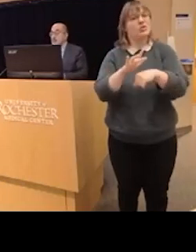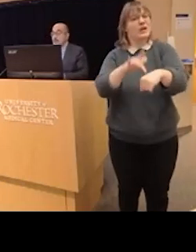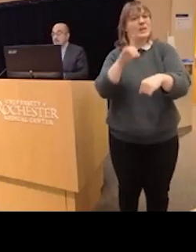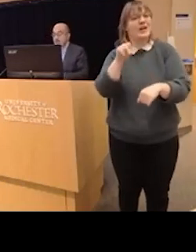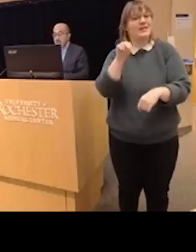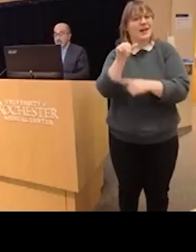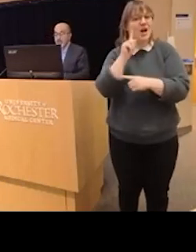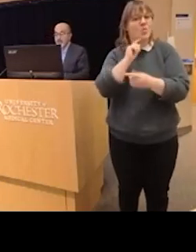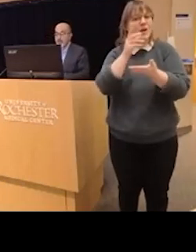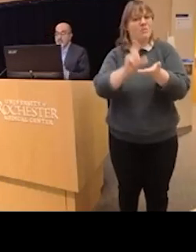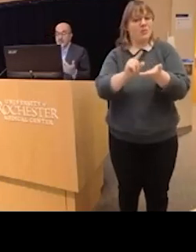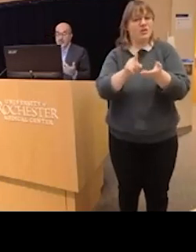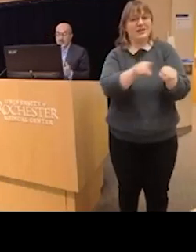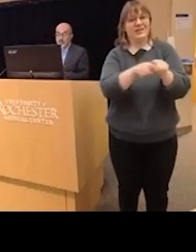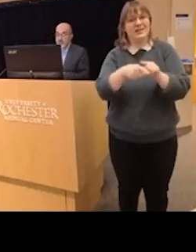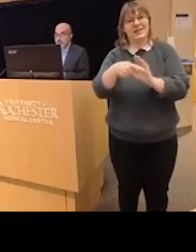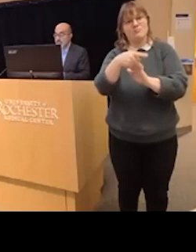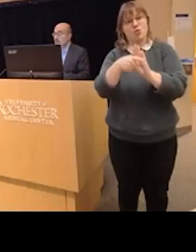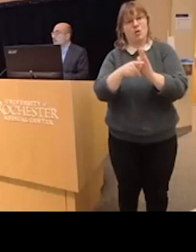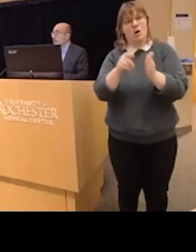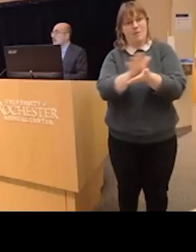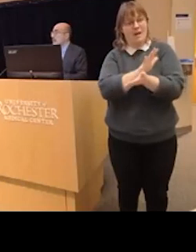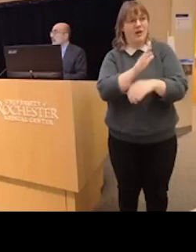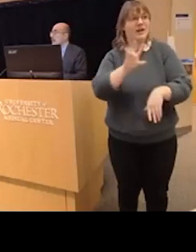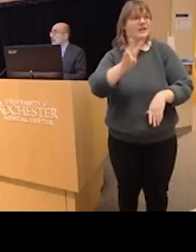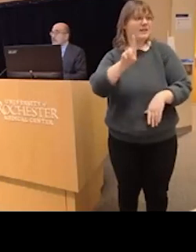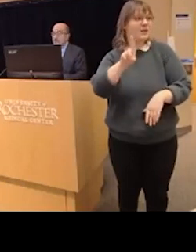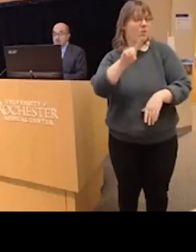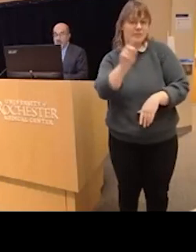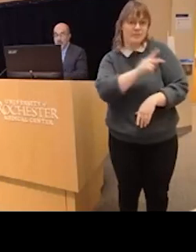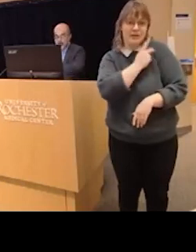protocol paper um this was 71 patients uh with chronic back low back pain and high negative a